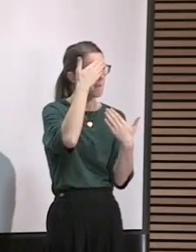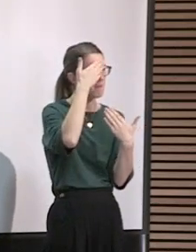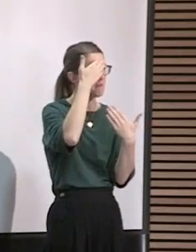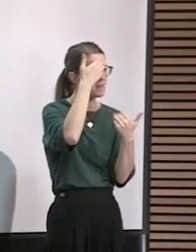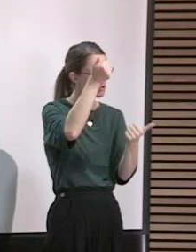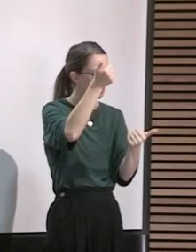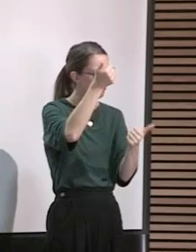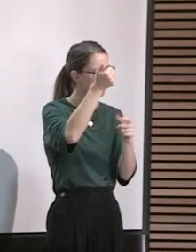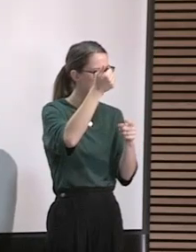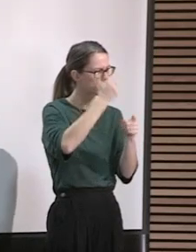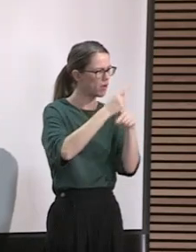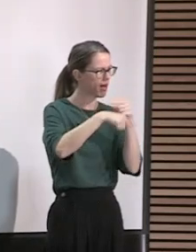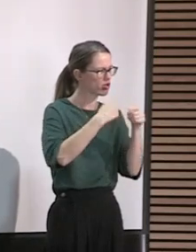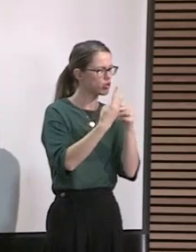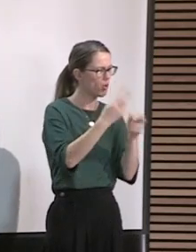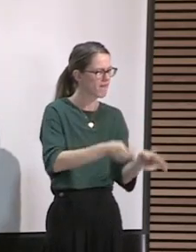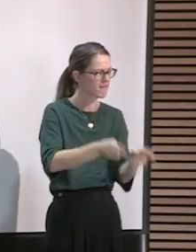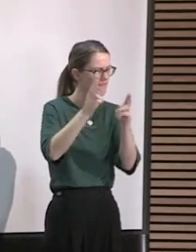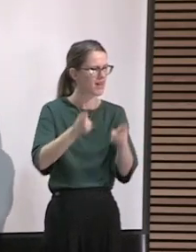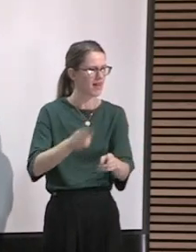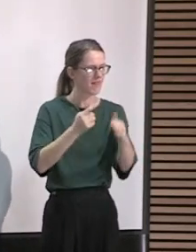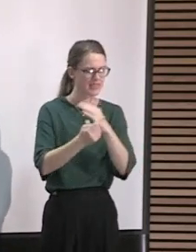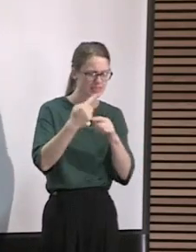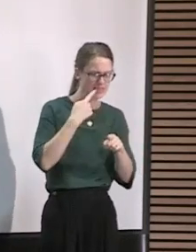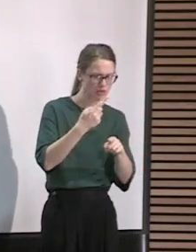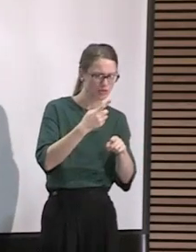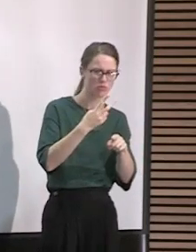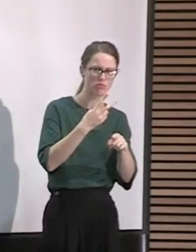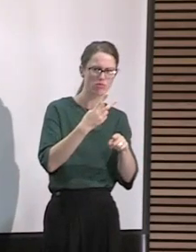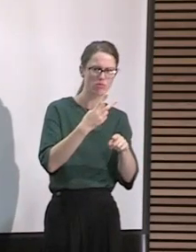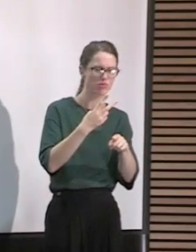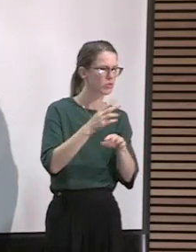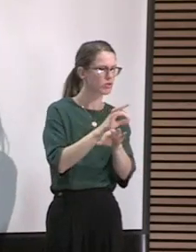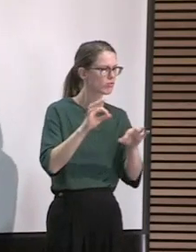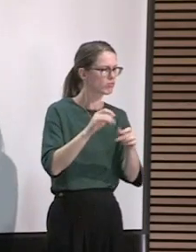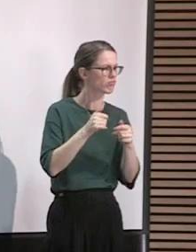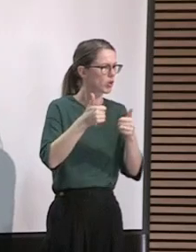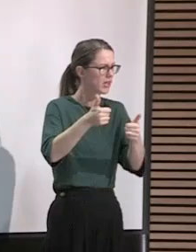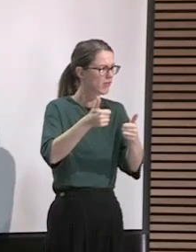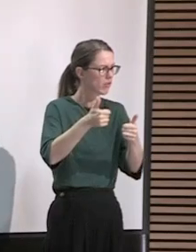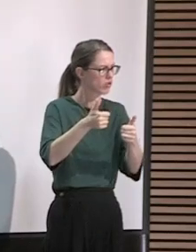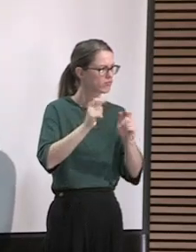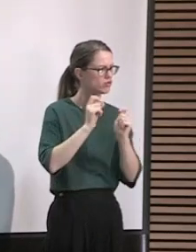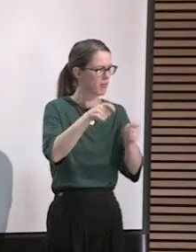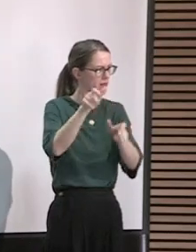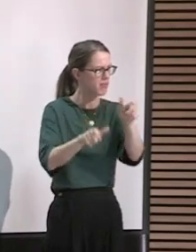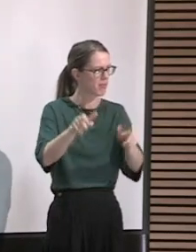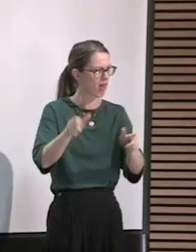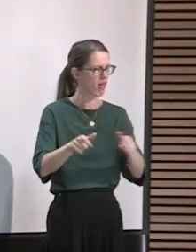There's a report into mental health facilities finding two of those were in breach of the UN convention